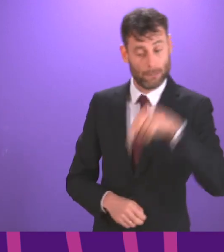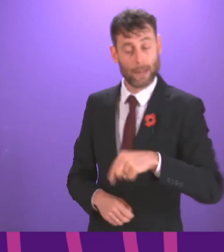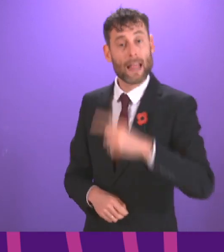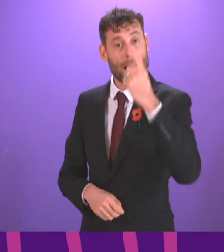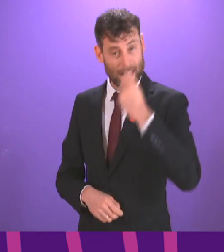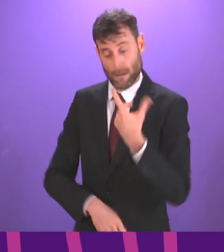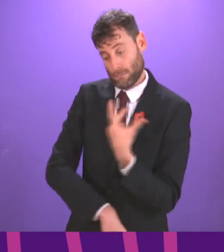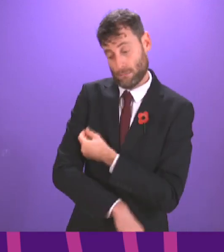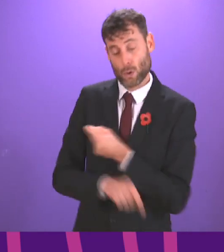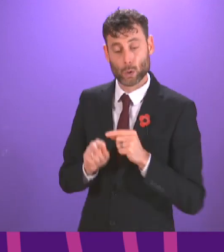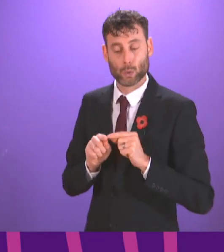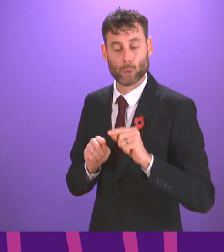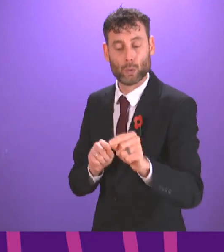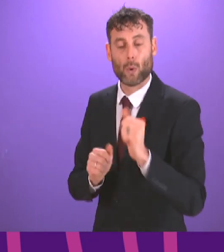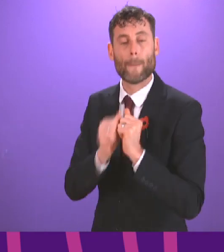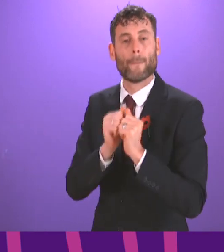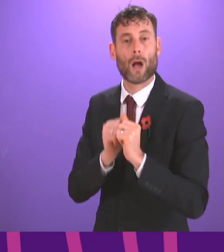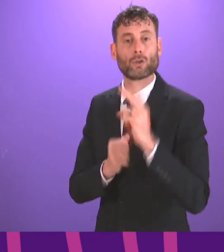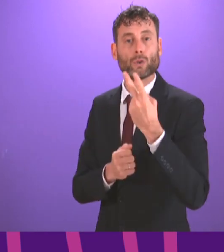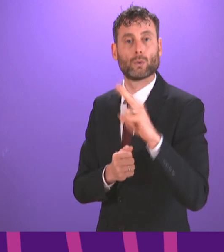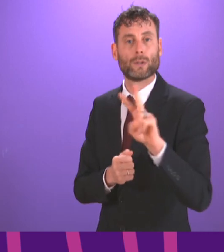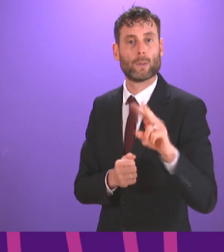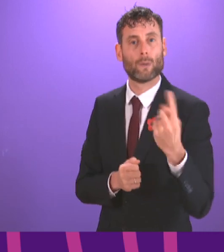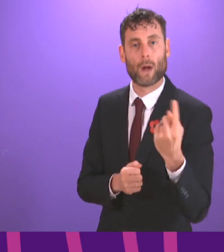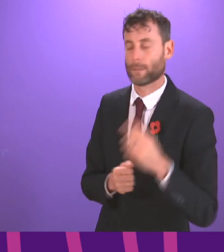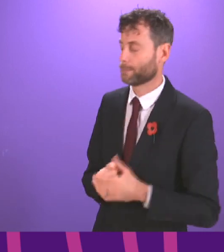Michelle Ballantyne: When I previously asked the First Minister